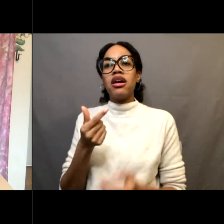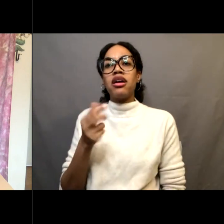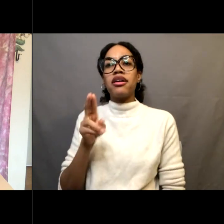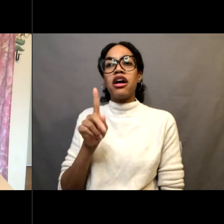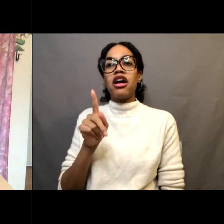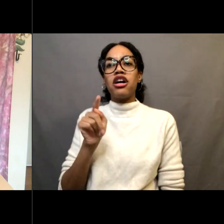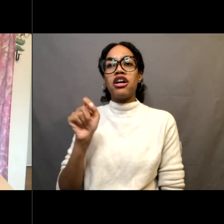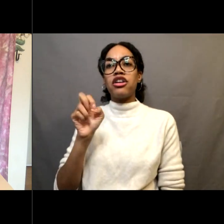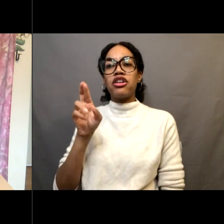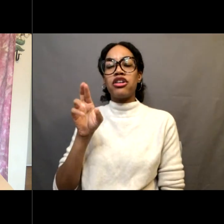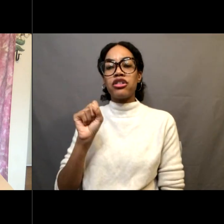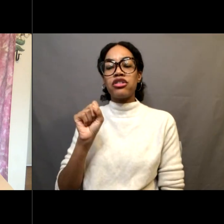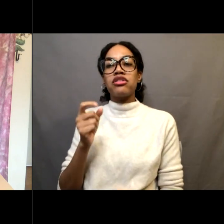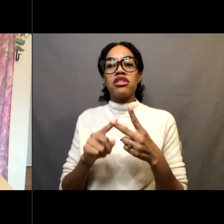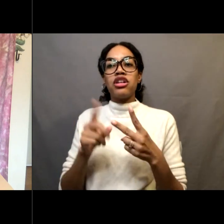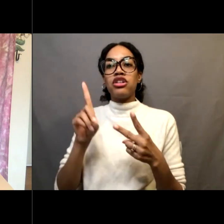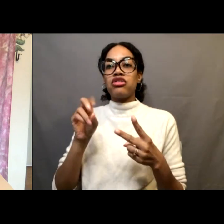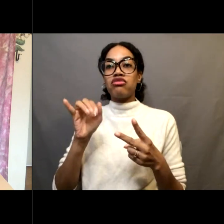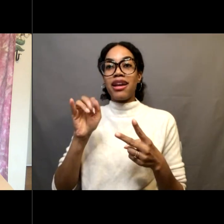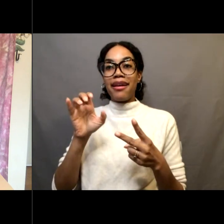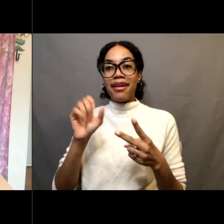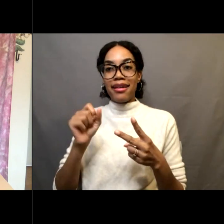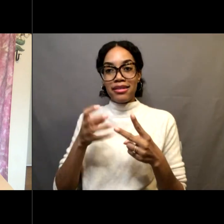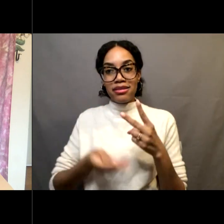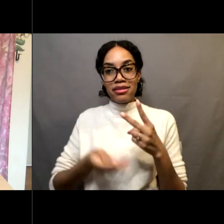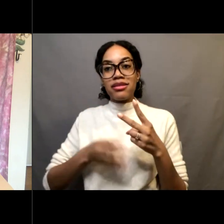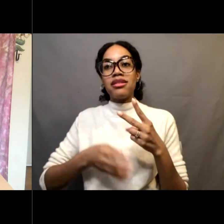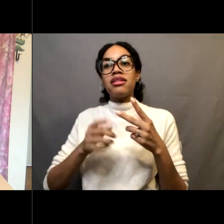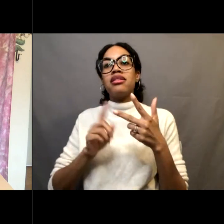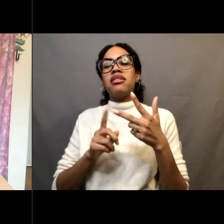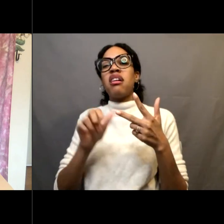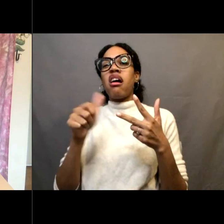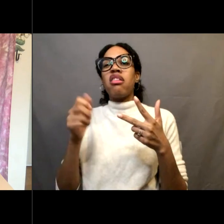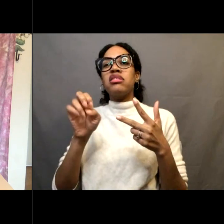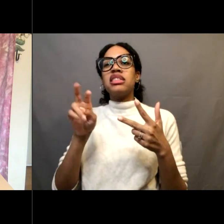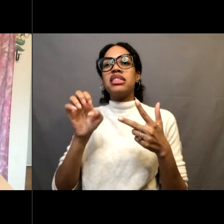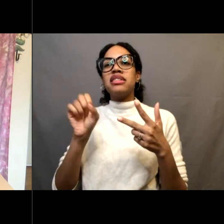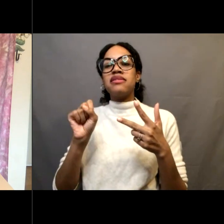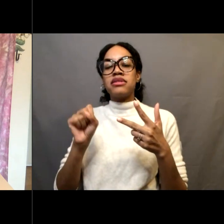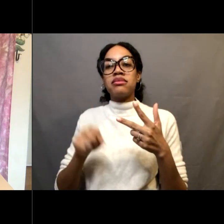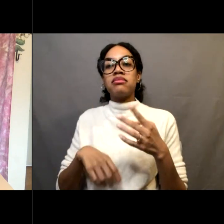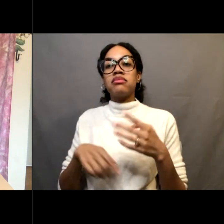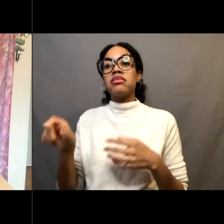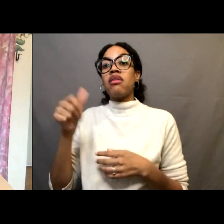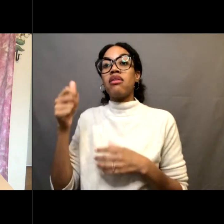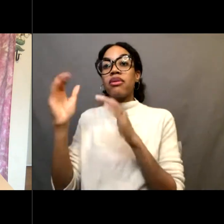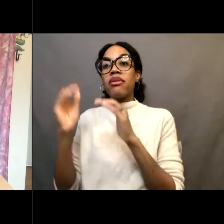And then Ky suggested maybe making the roof out of steel. And Julia said, maybe want to double the roof.